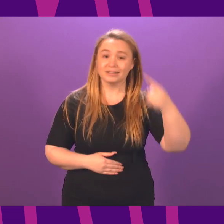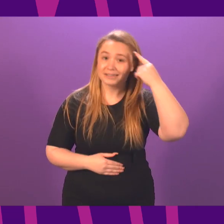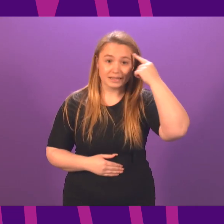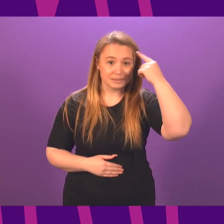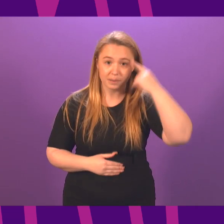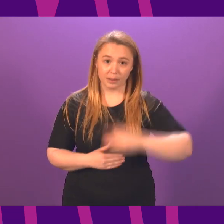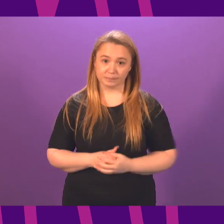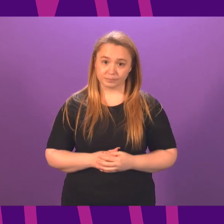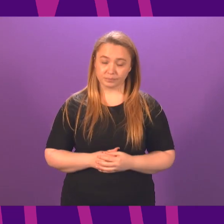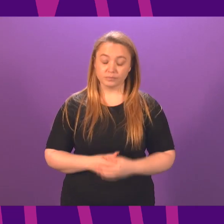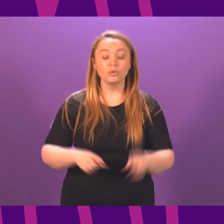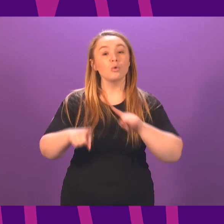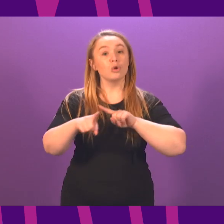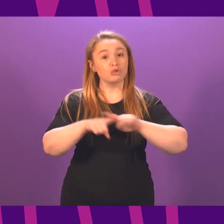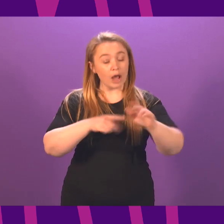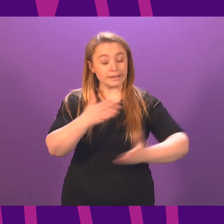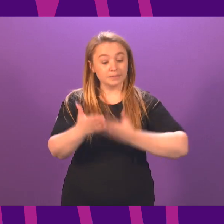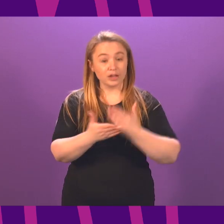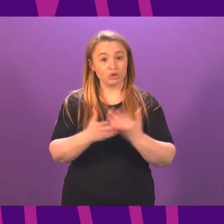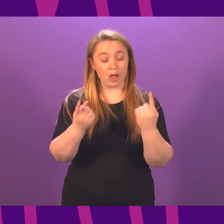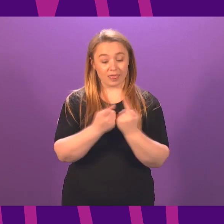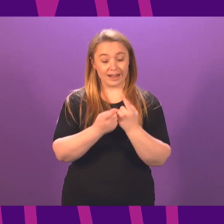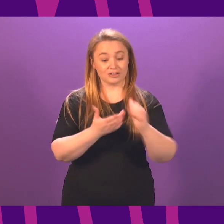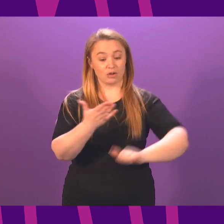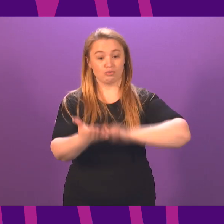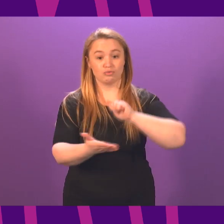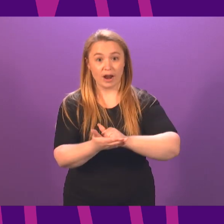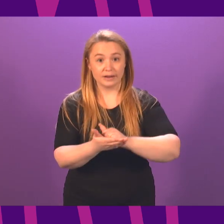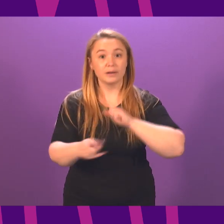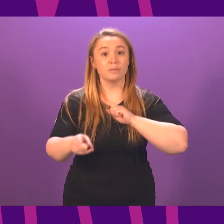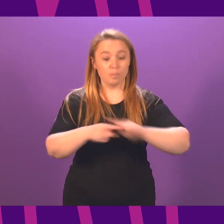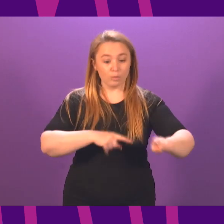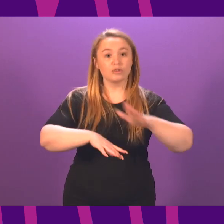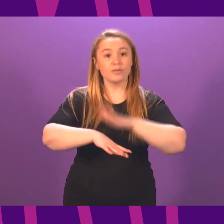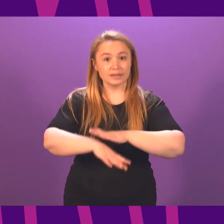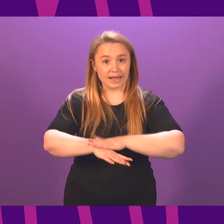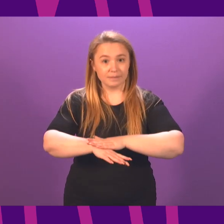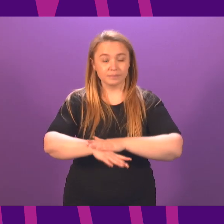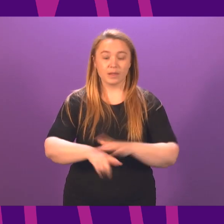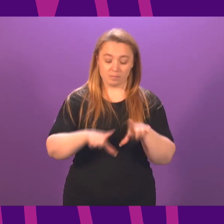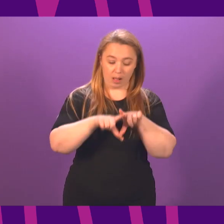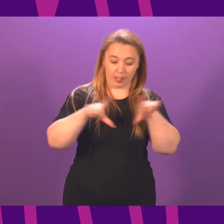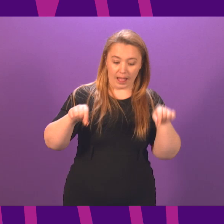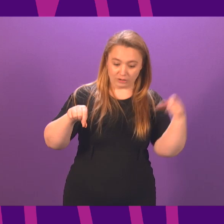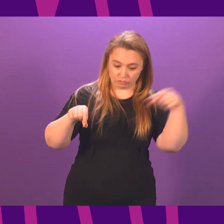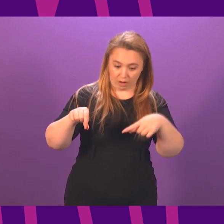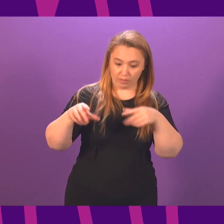We try to ensure that we get things as right as we possibly can. We have not had lateral